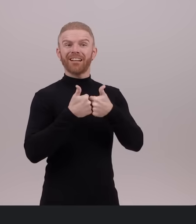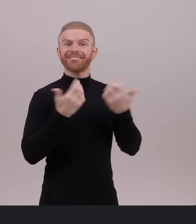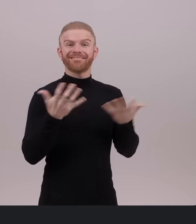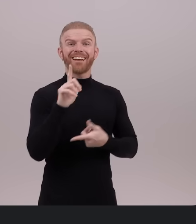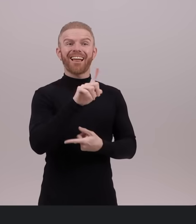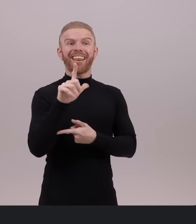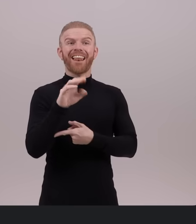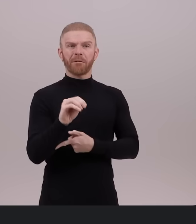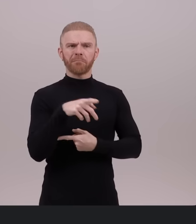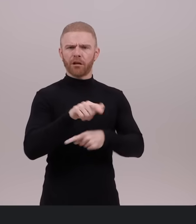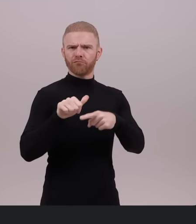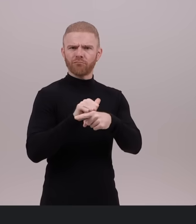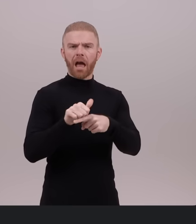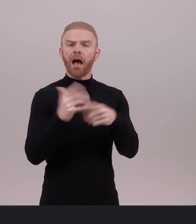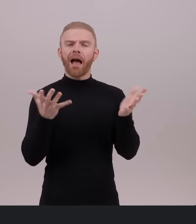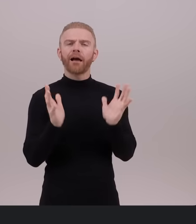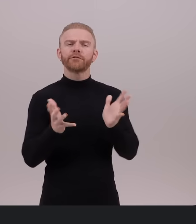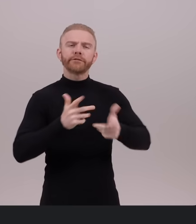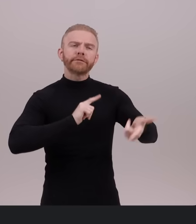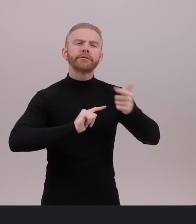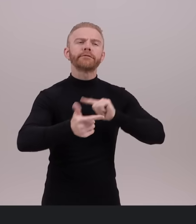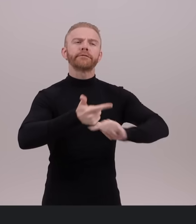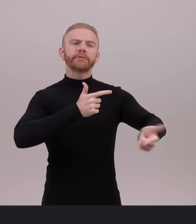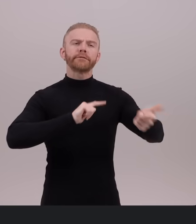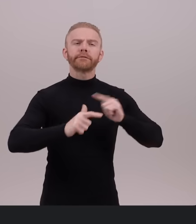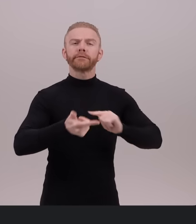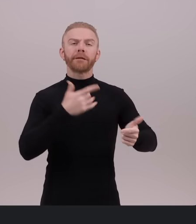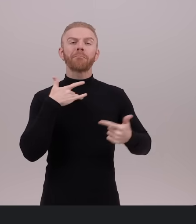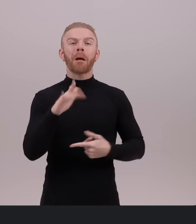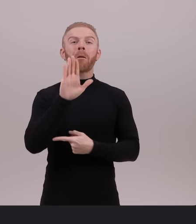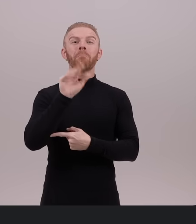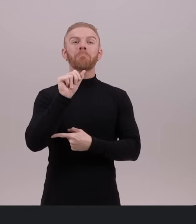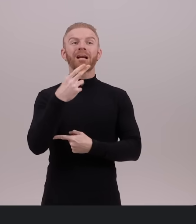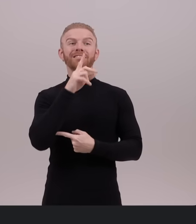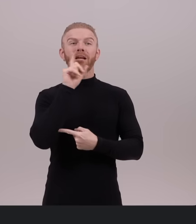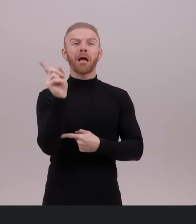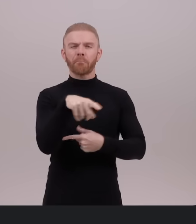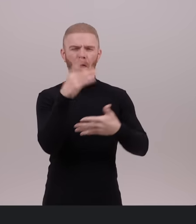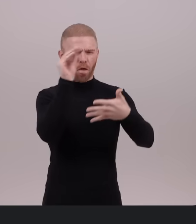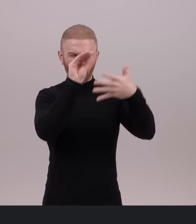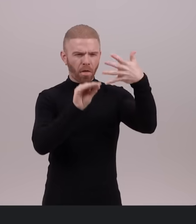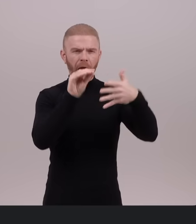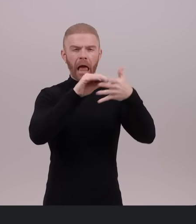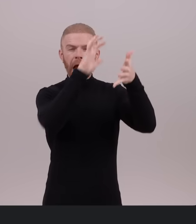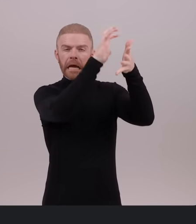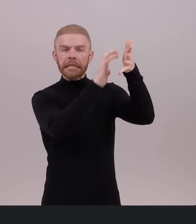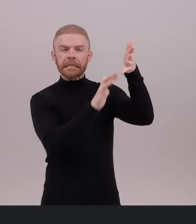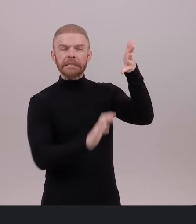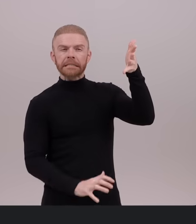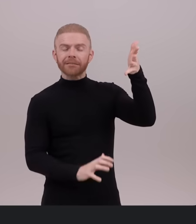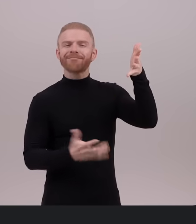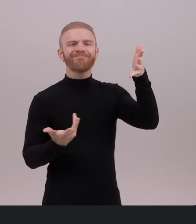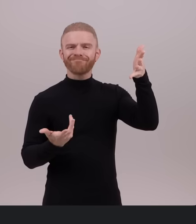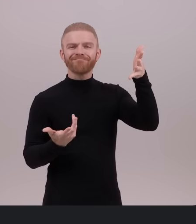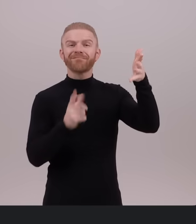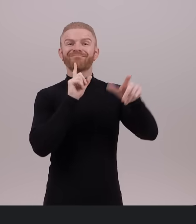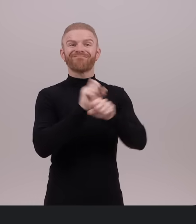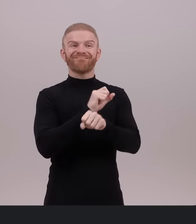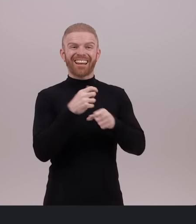to be conversational so they bury the bash command in paragraphs of explanation. In fact, when we asked for a simple GIT work tree command